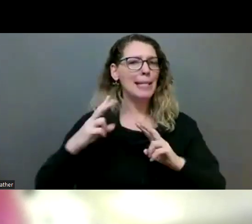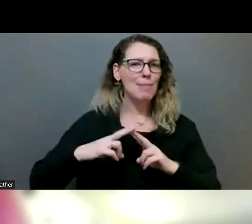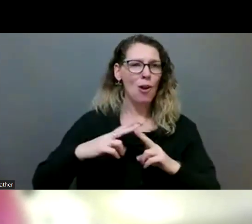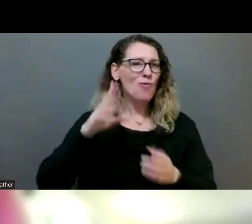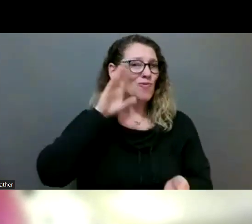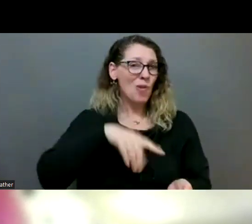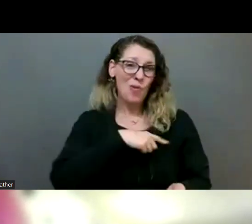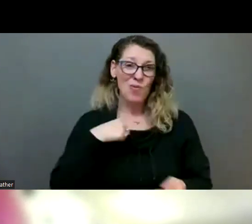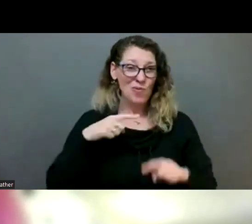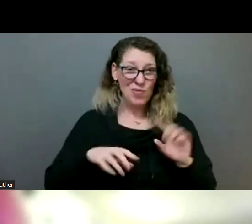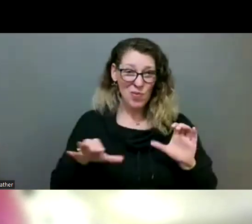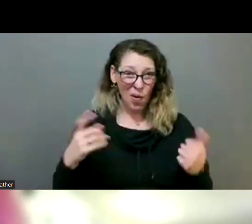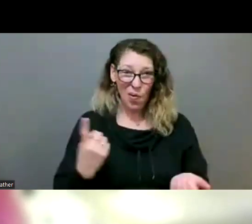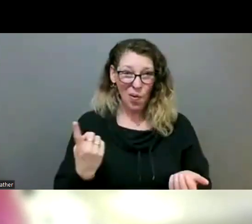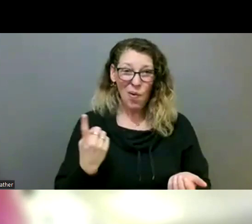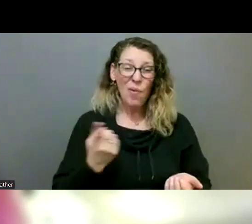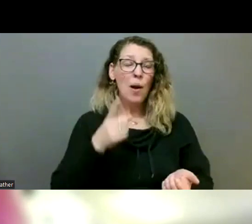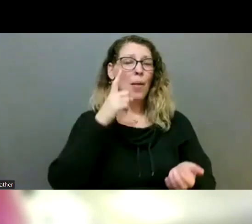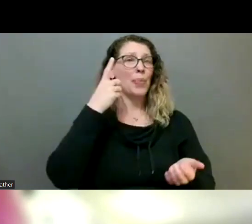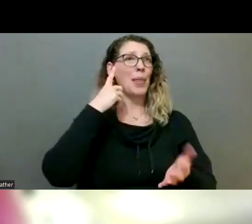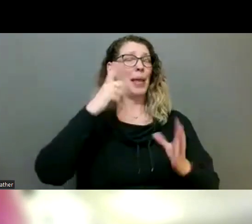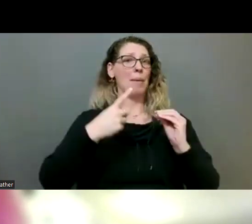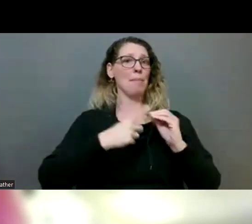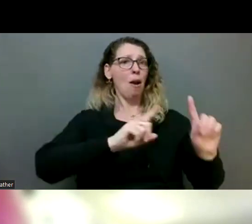alone. And really just thinking about all of our partners and how we can just